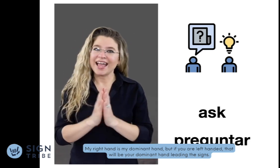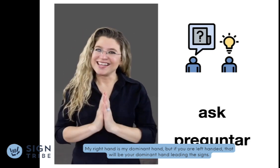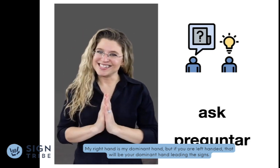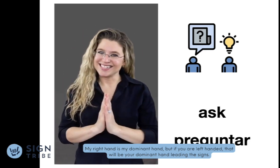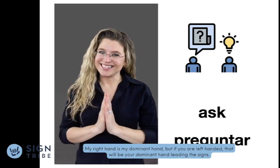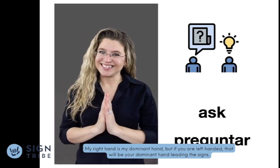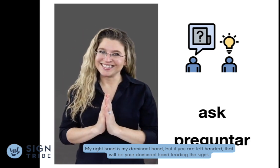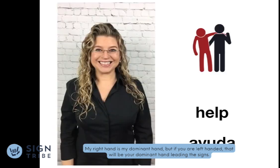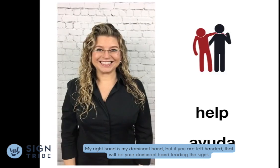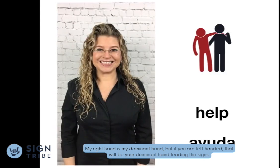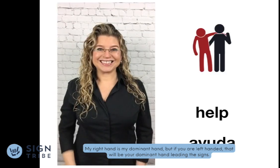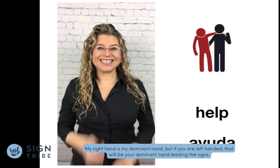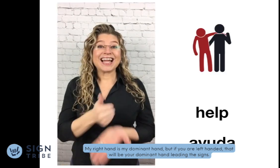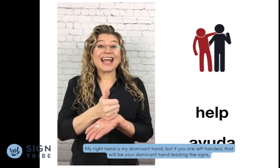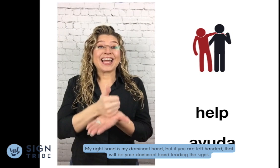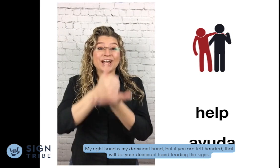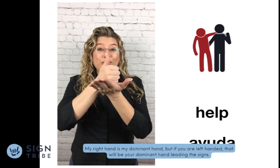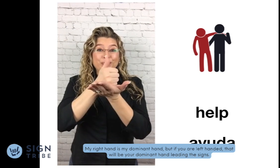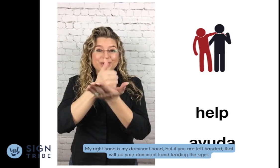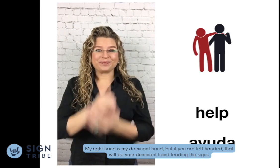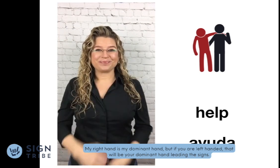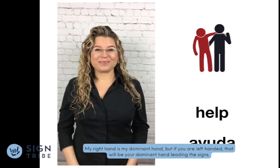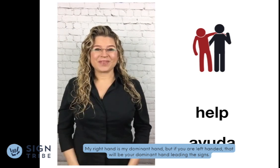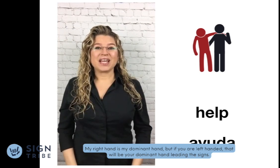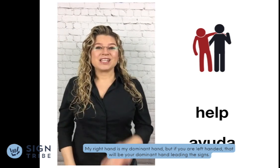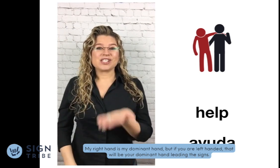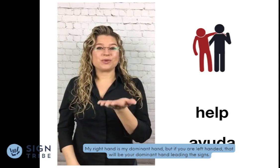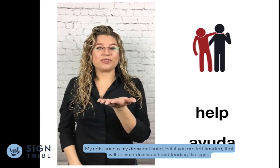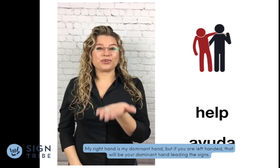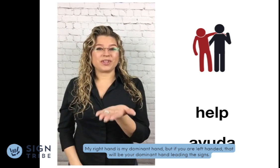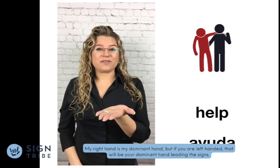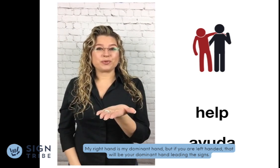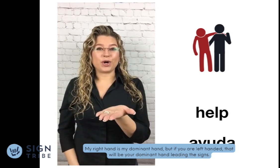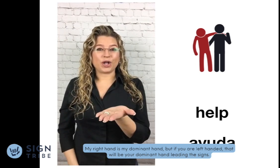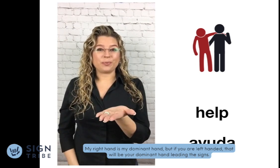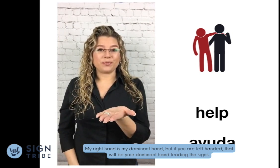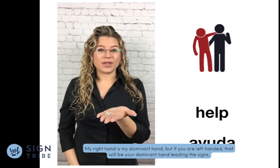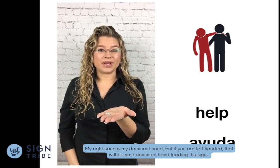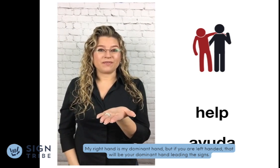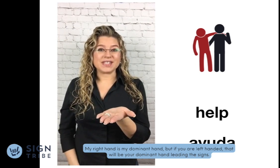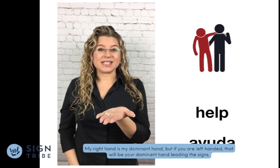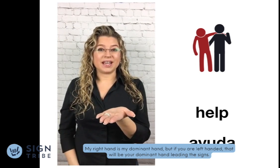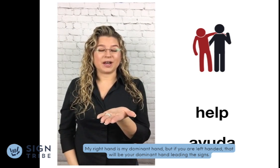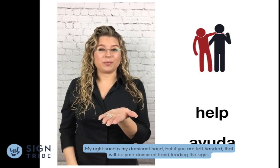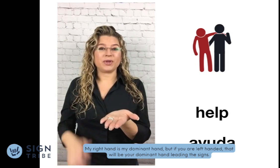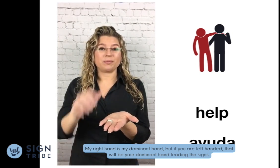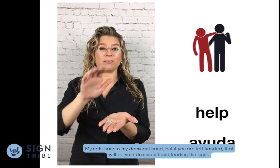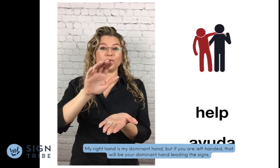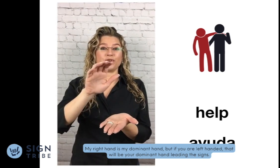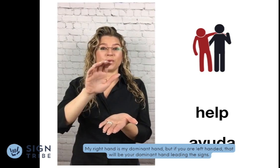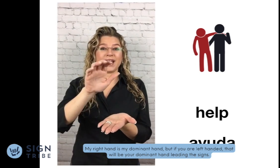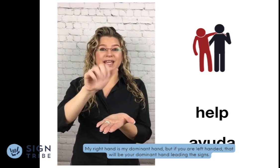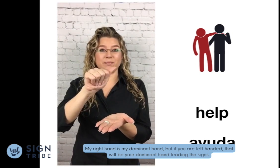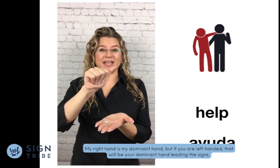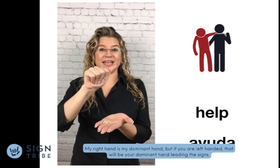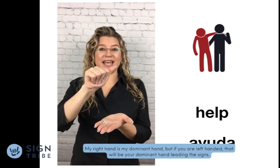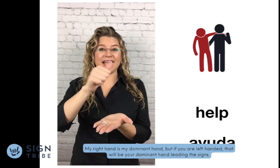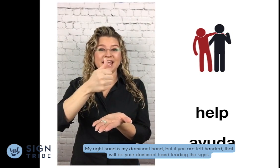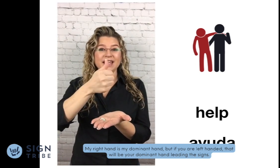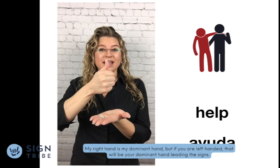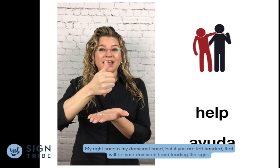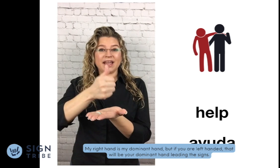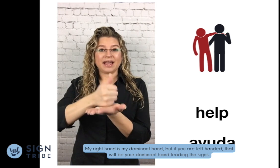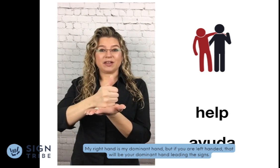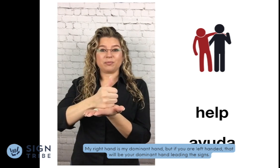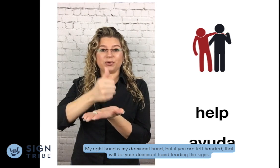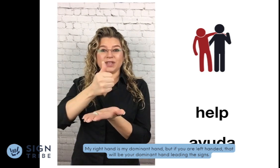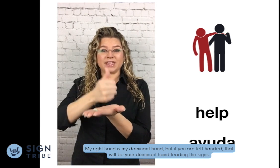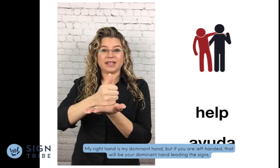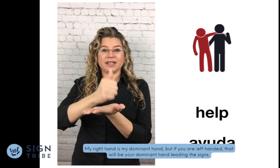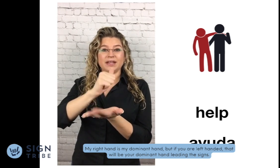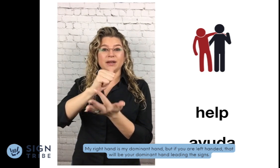Ask. Help. So with your left palm facing up, with your right hand make an A, and put the